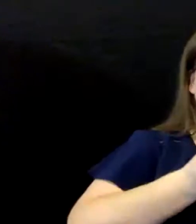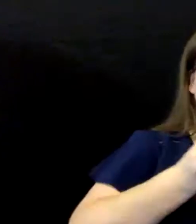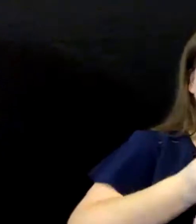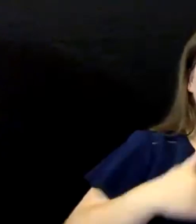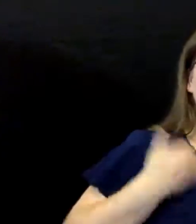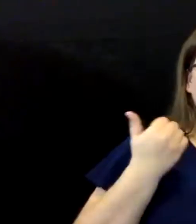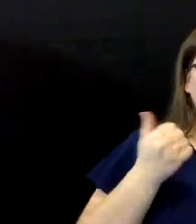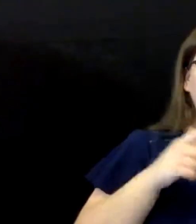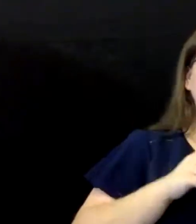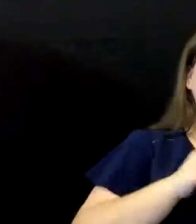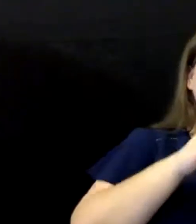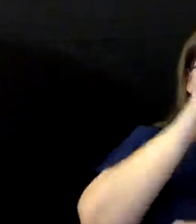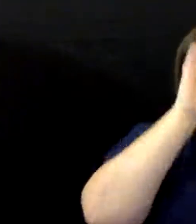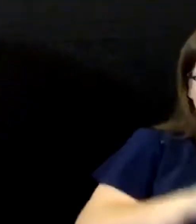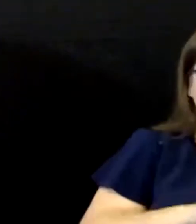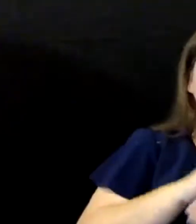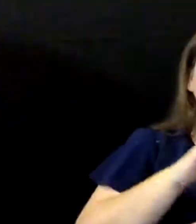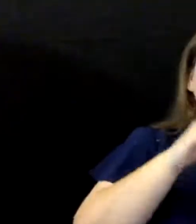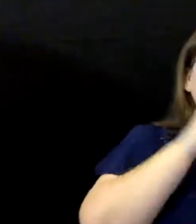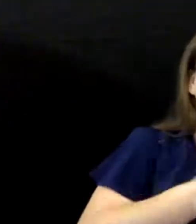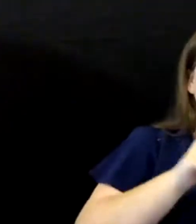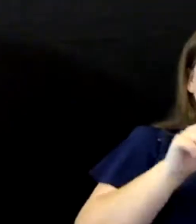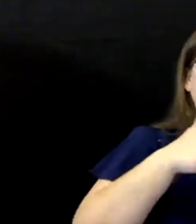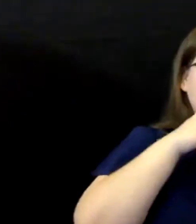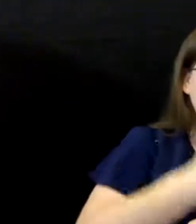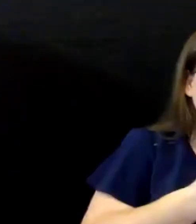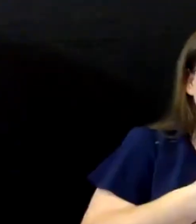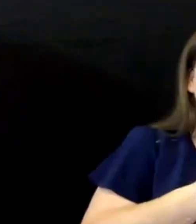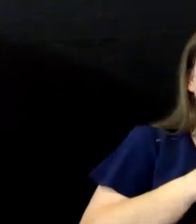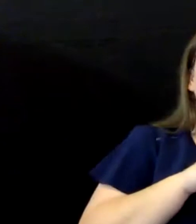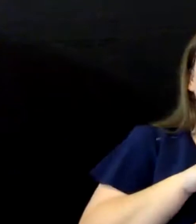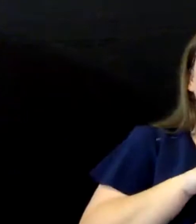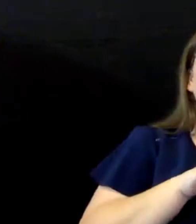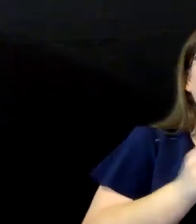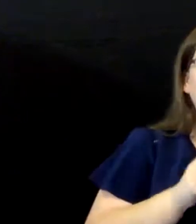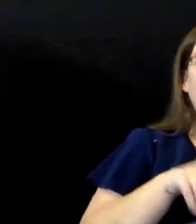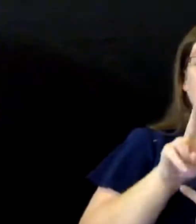stepdaughters, cat, dog, and 22 chickens. So welcome to both Monica